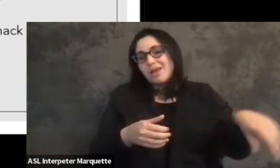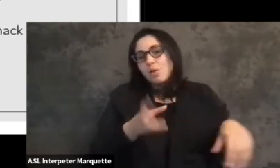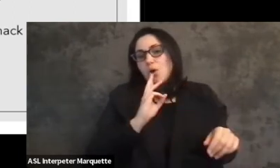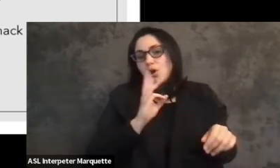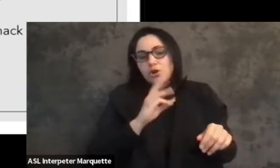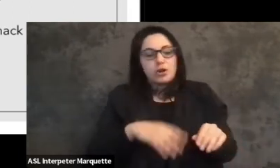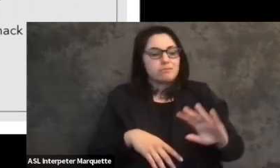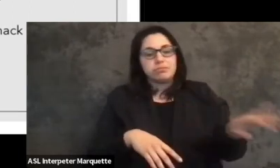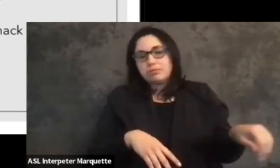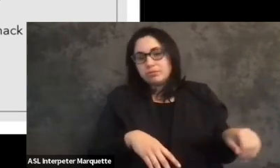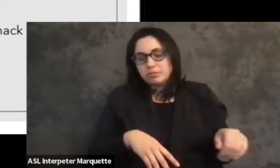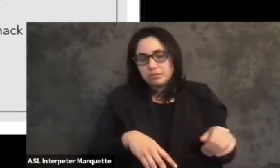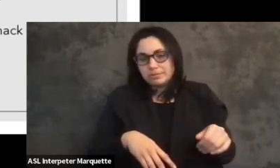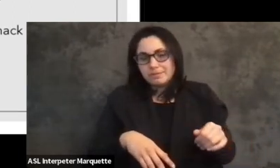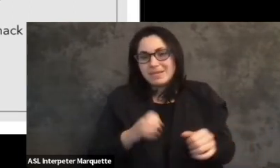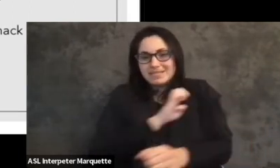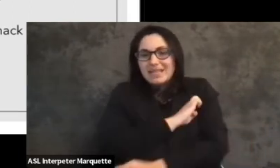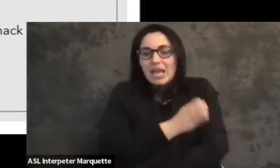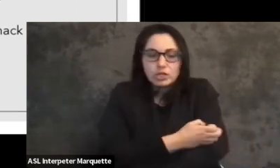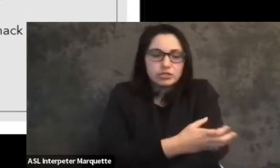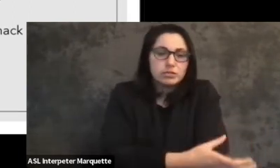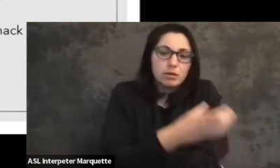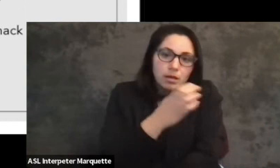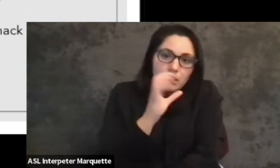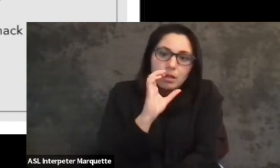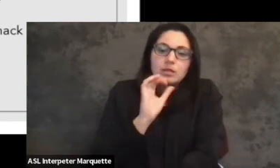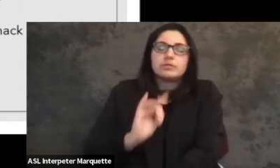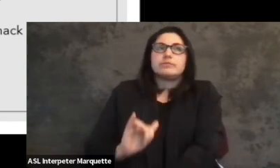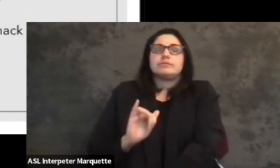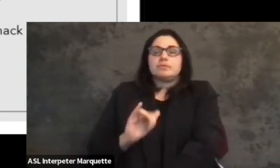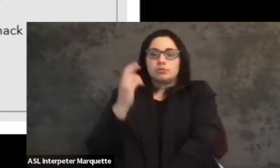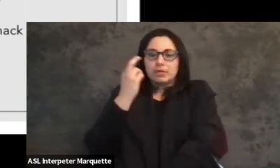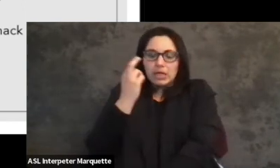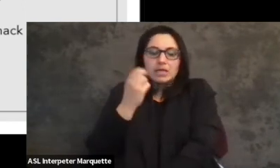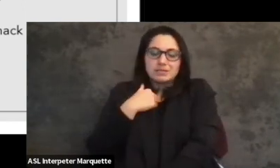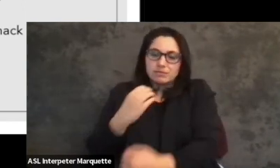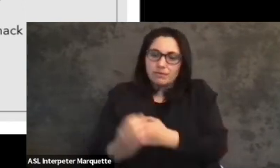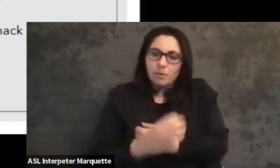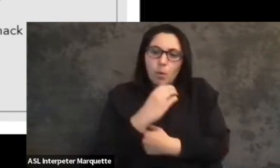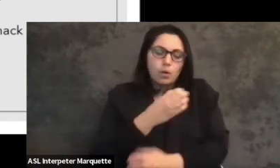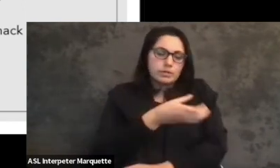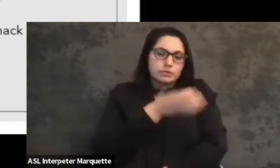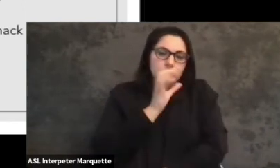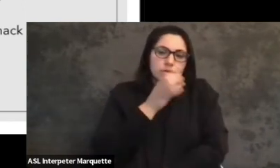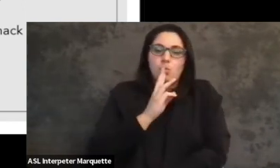do much. And including I don't drink water, I don't hydrate myself because I don't have